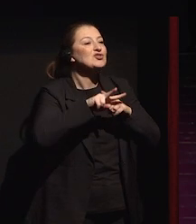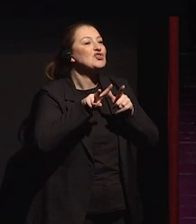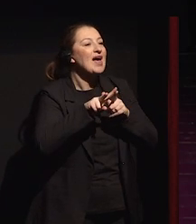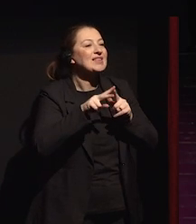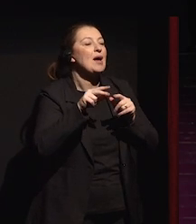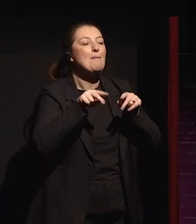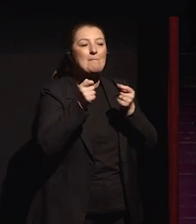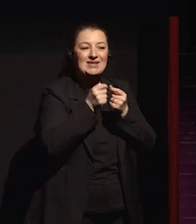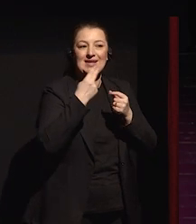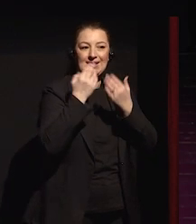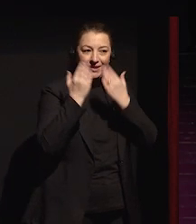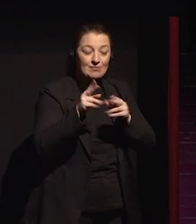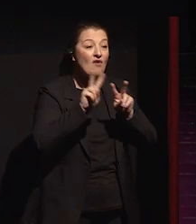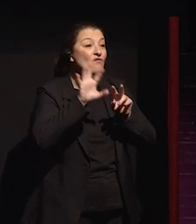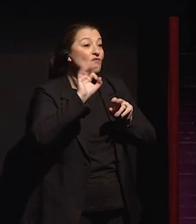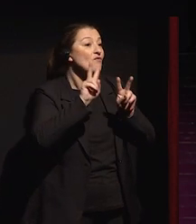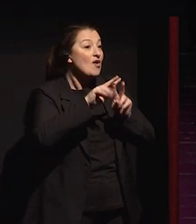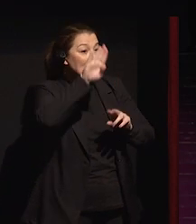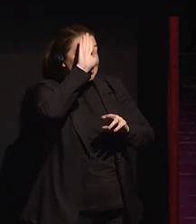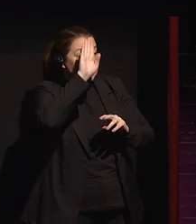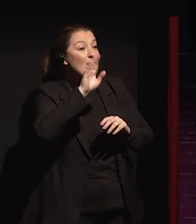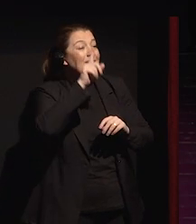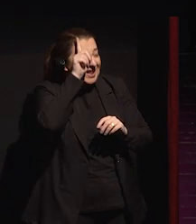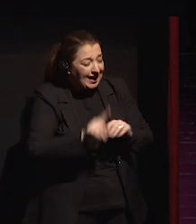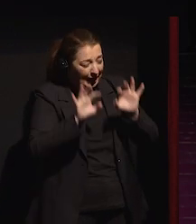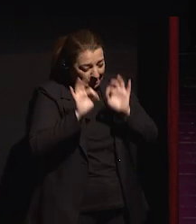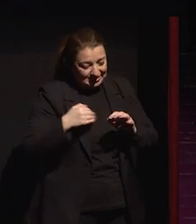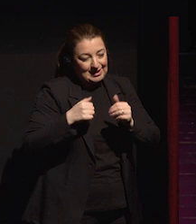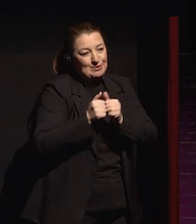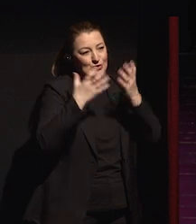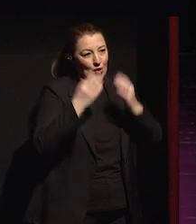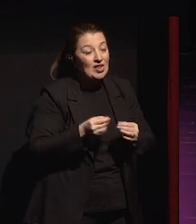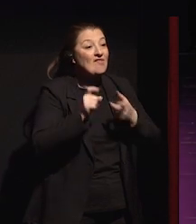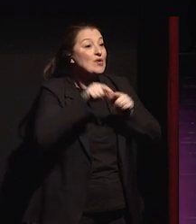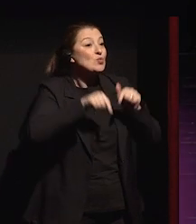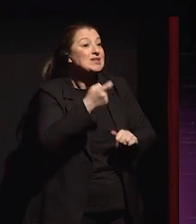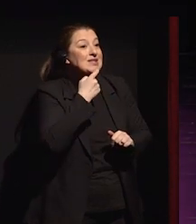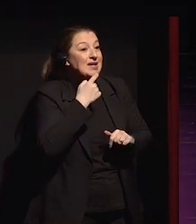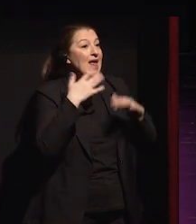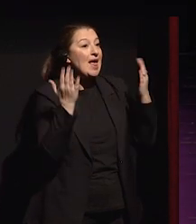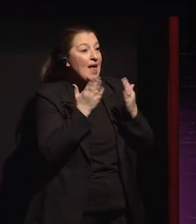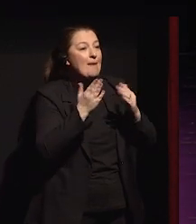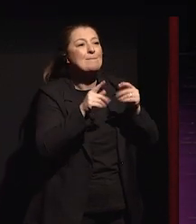Another name, she has been with us since the beginning of our WOW Istanbul journey. She helped IKSV Altkat's